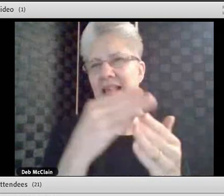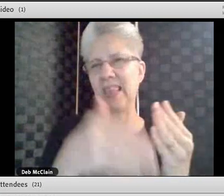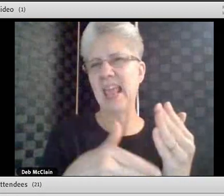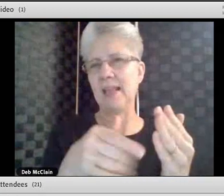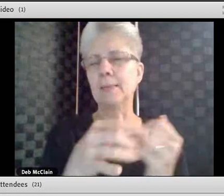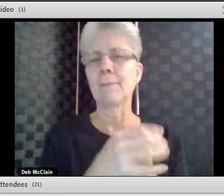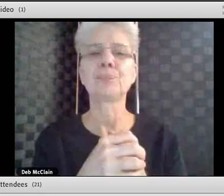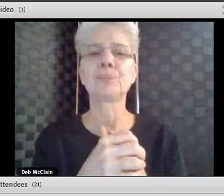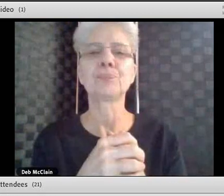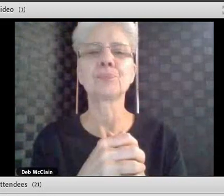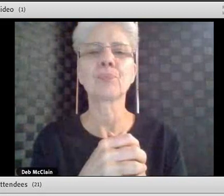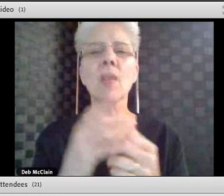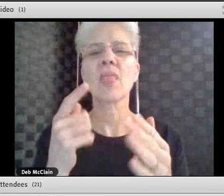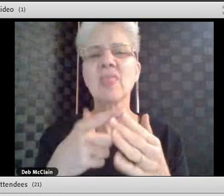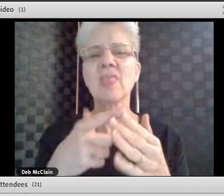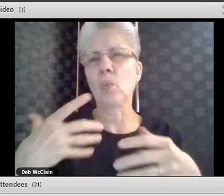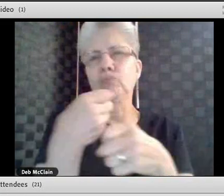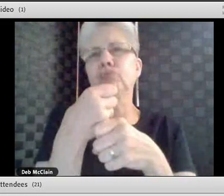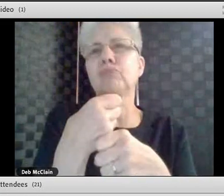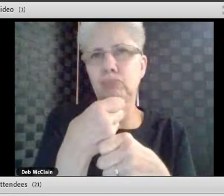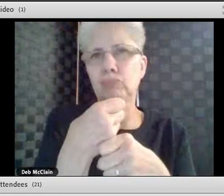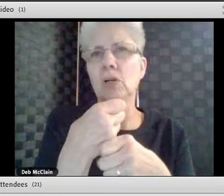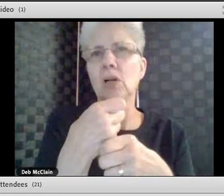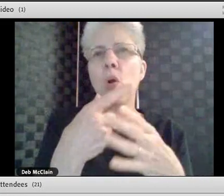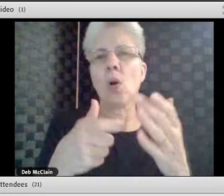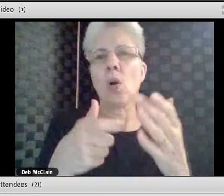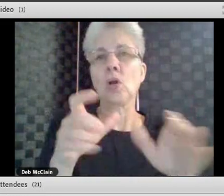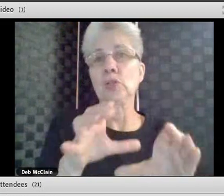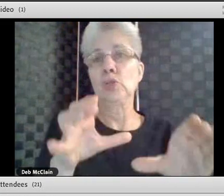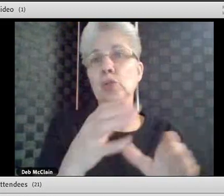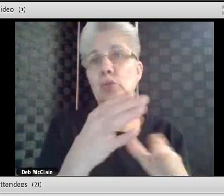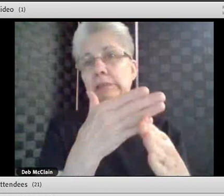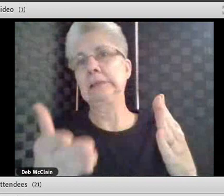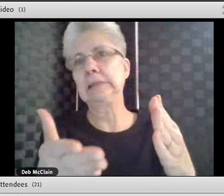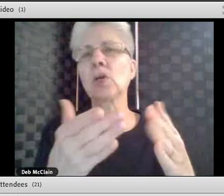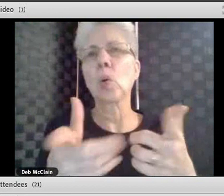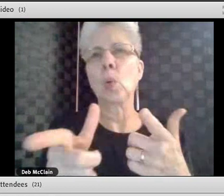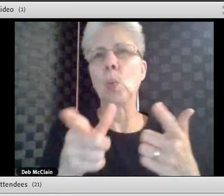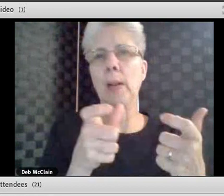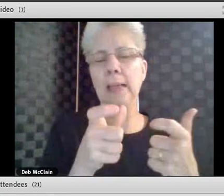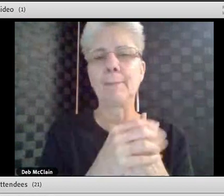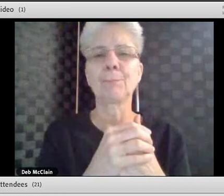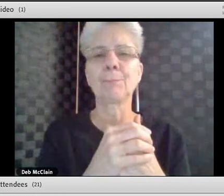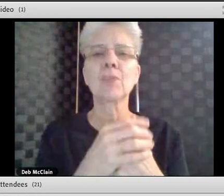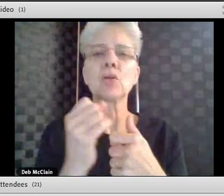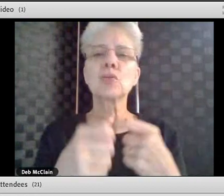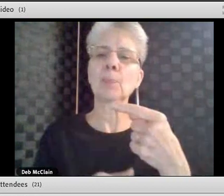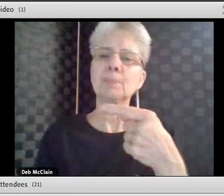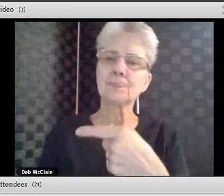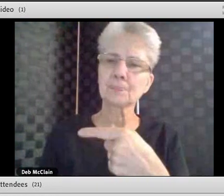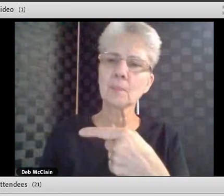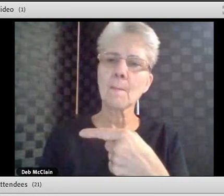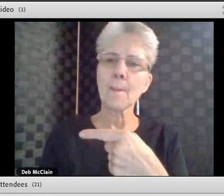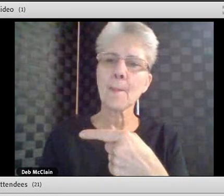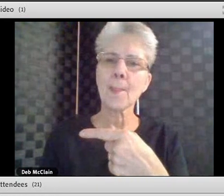So that's a kind of a whirlwind trip of what we're going to go through quickly, so I want to go -- Excuse me.